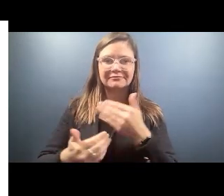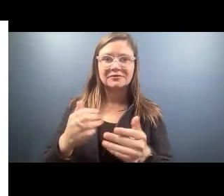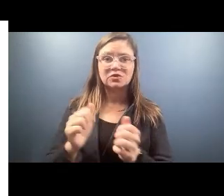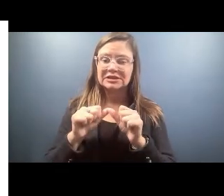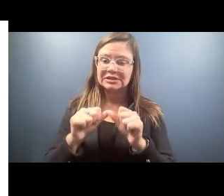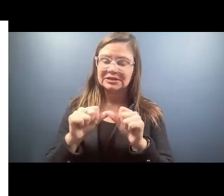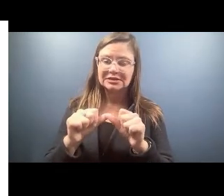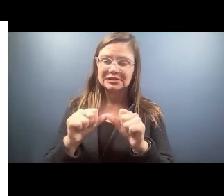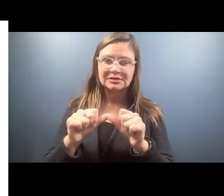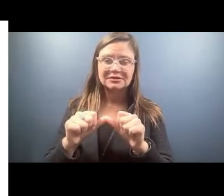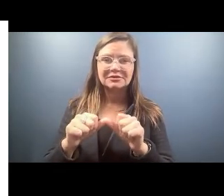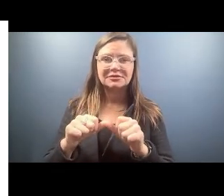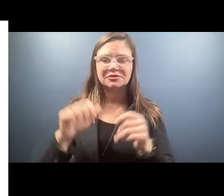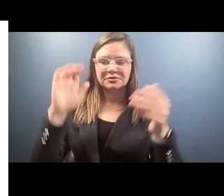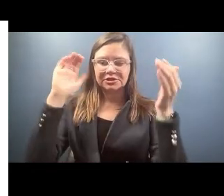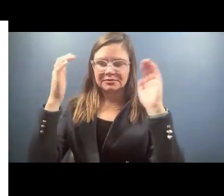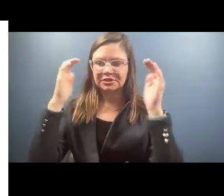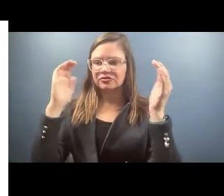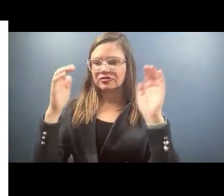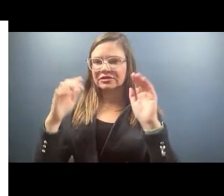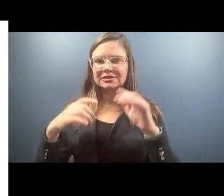and that enables comparisons across time and states,